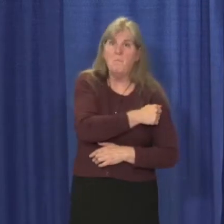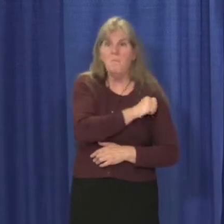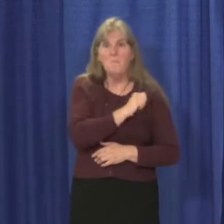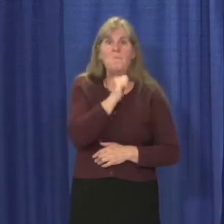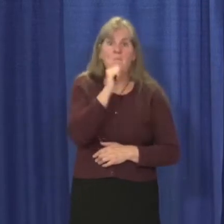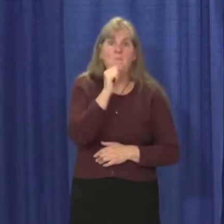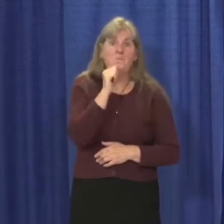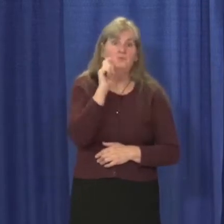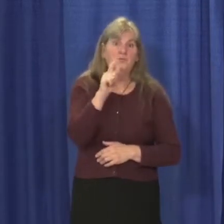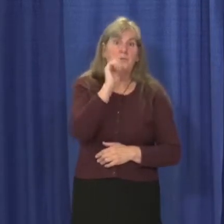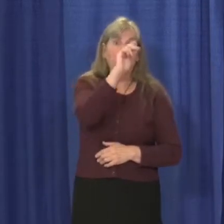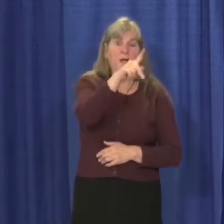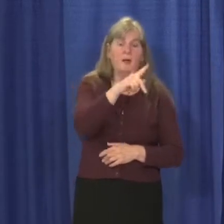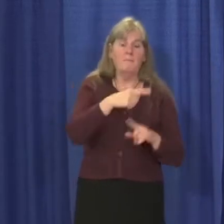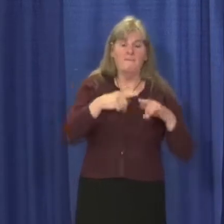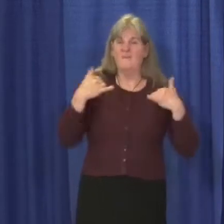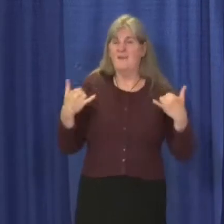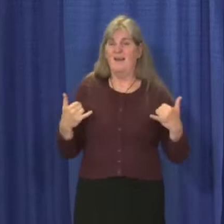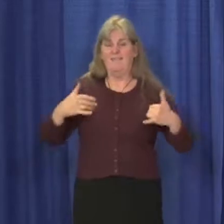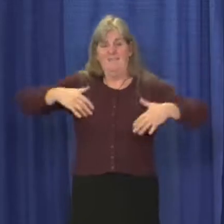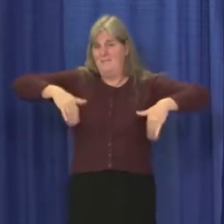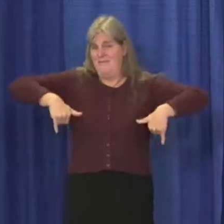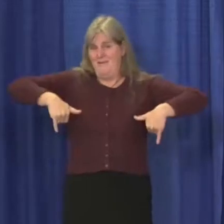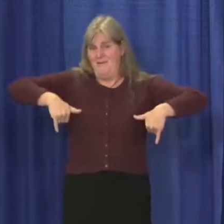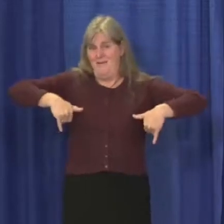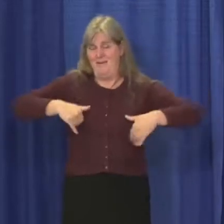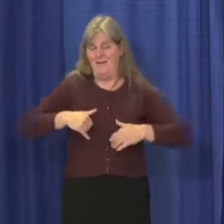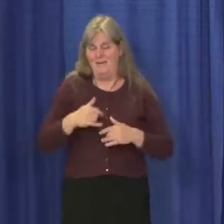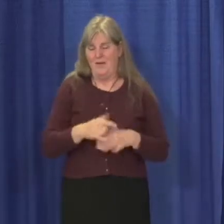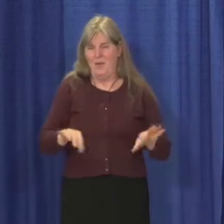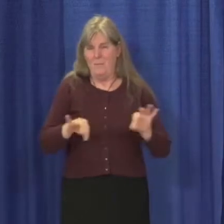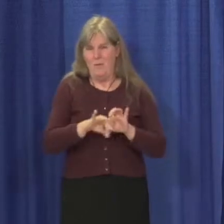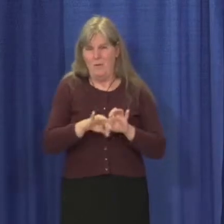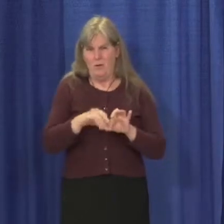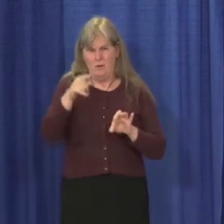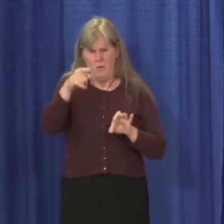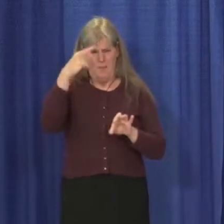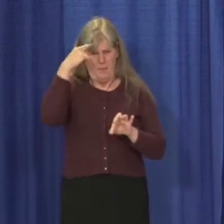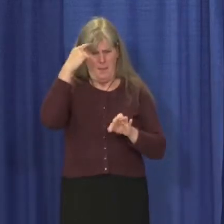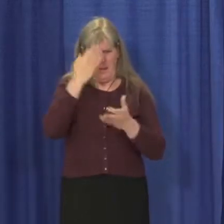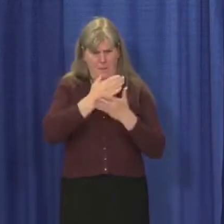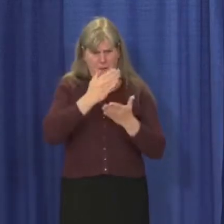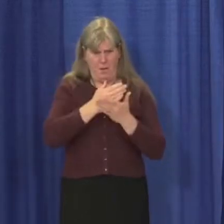as relevant but for the time being I invite you to consider the vaccine status of those you